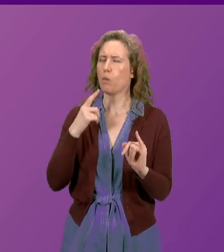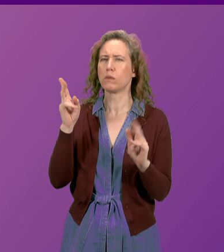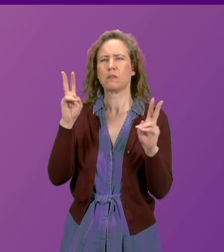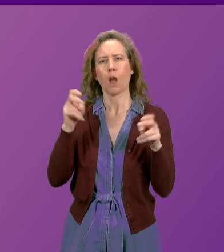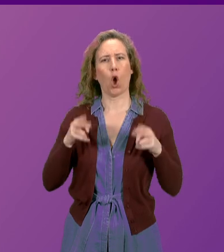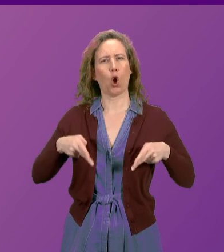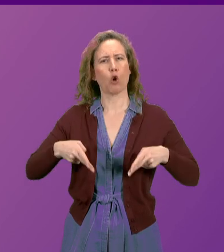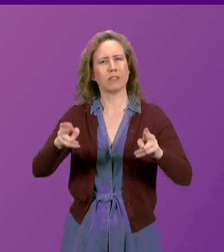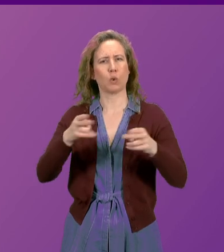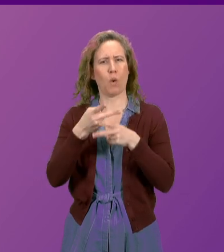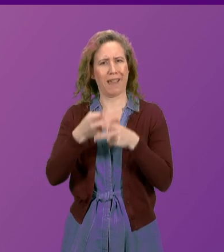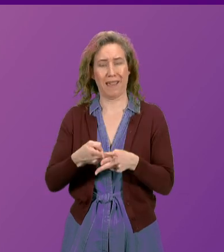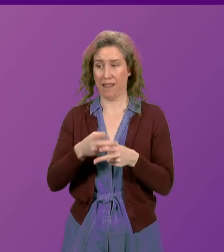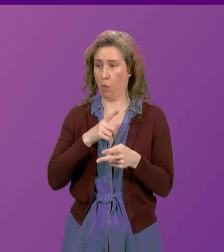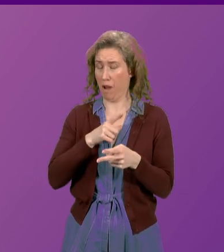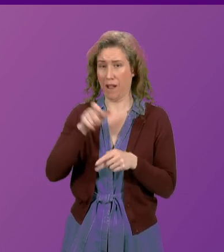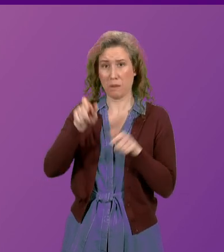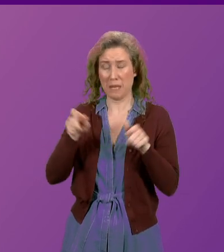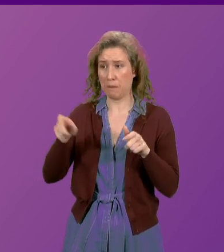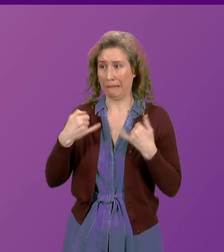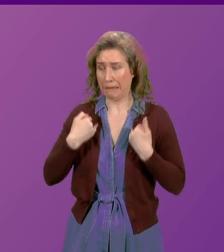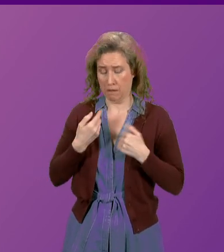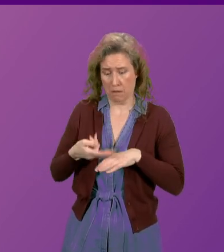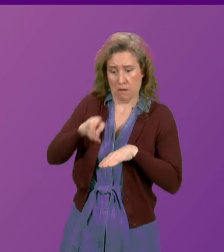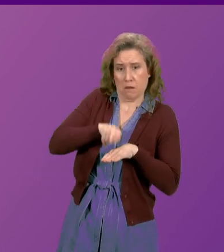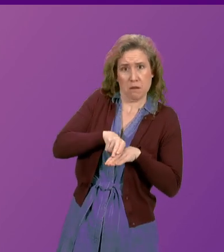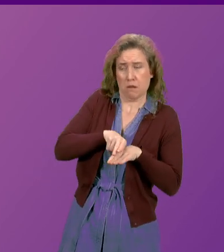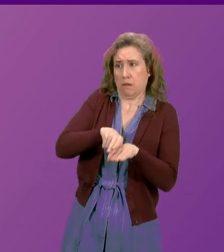where patients are treated on trolleys in corridors because there are simply not enough